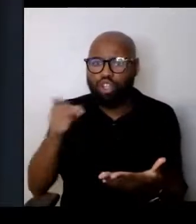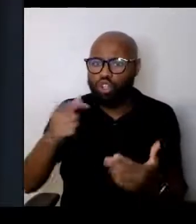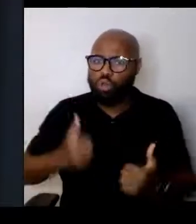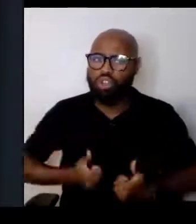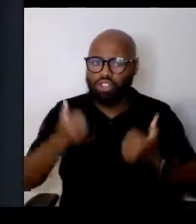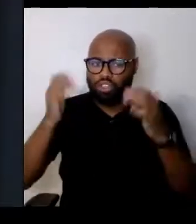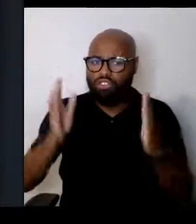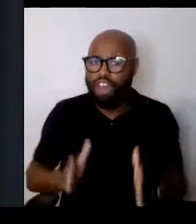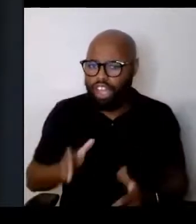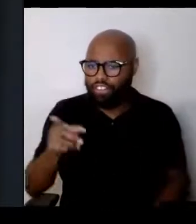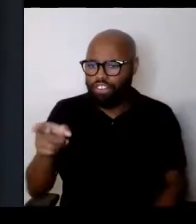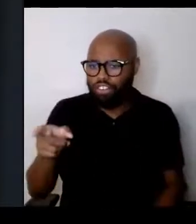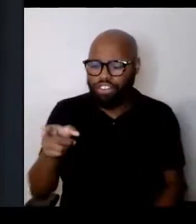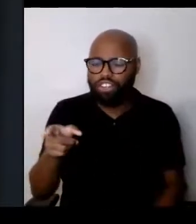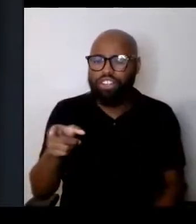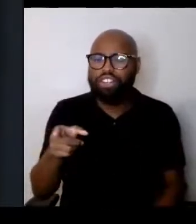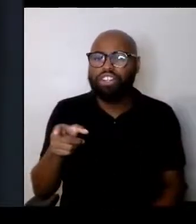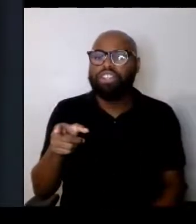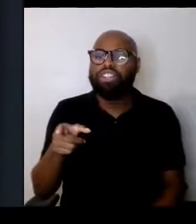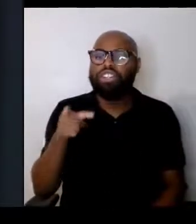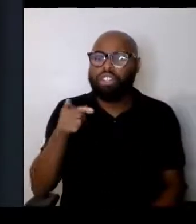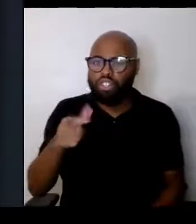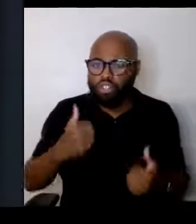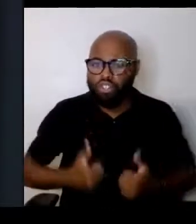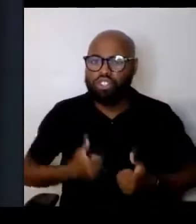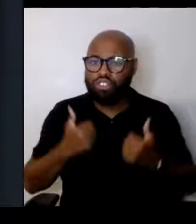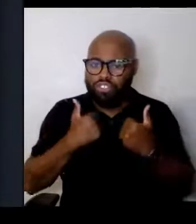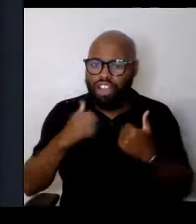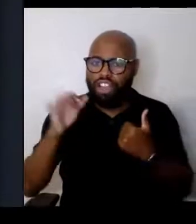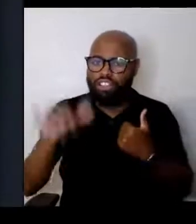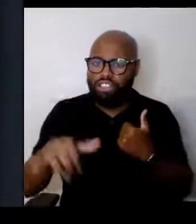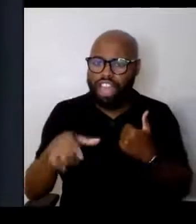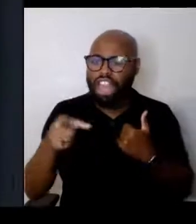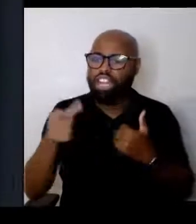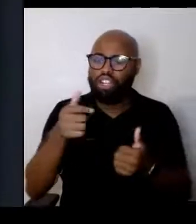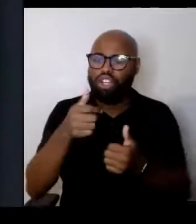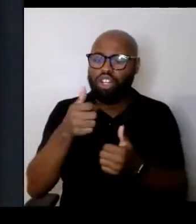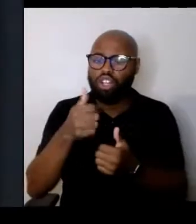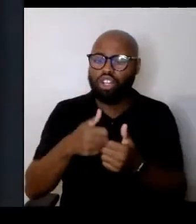And you have survived this and you need to identify, because you have lived through this,